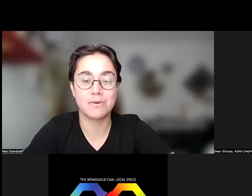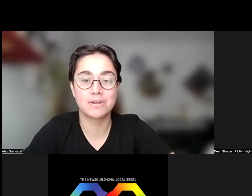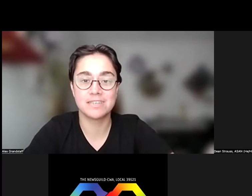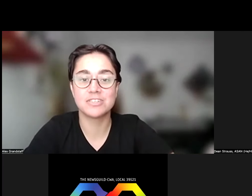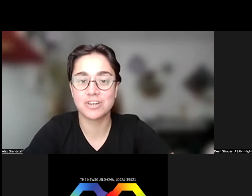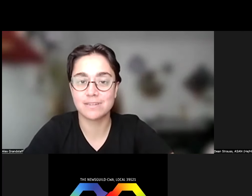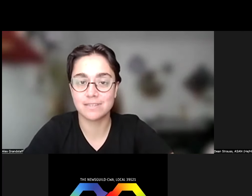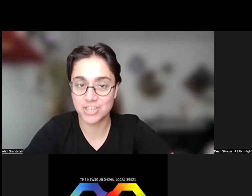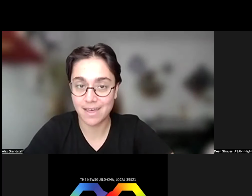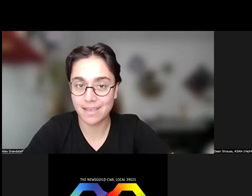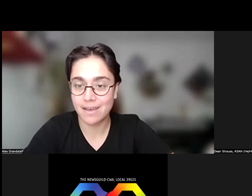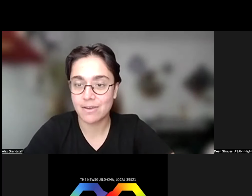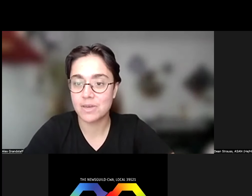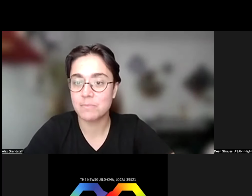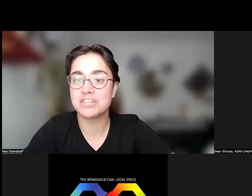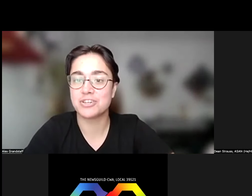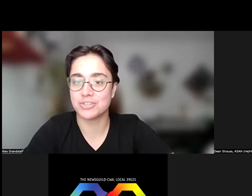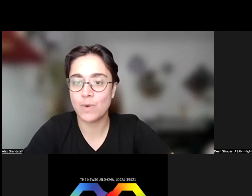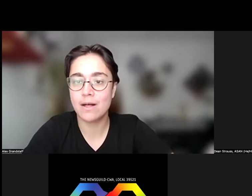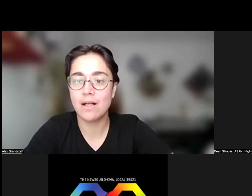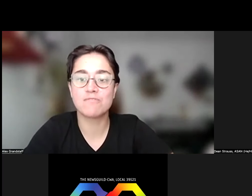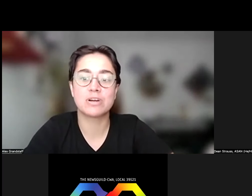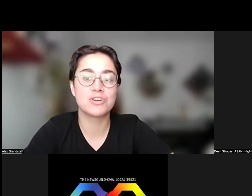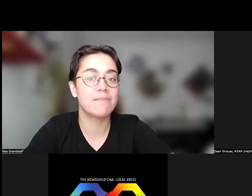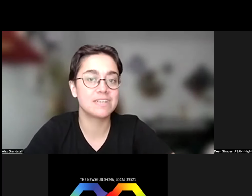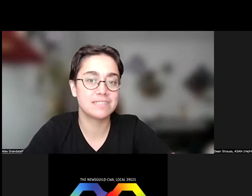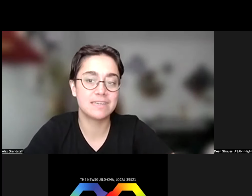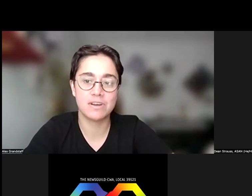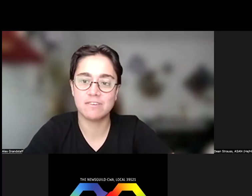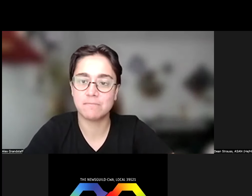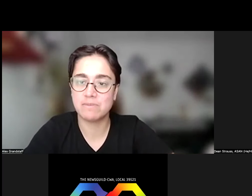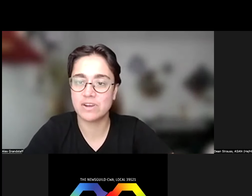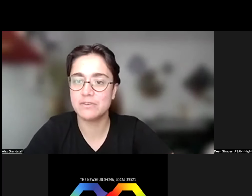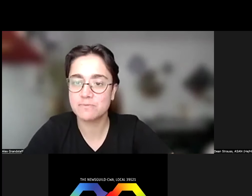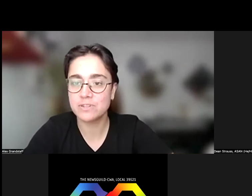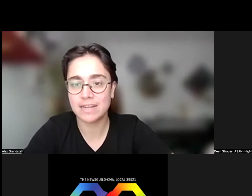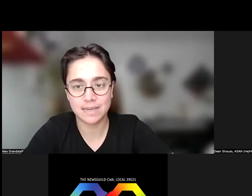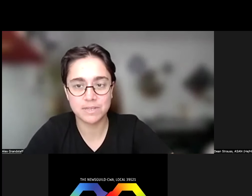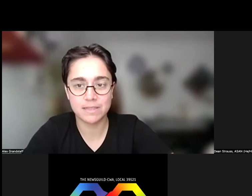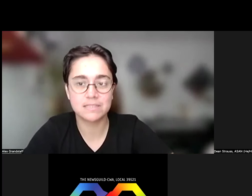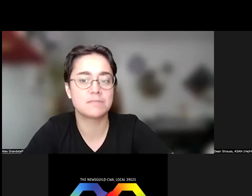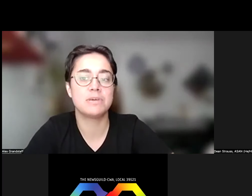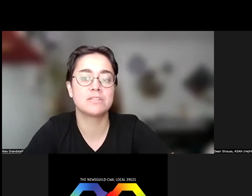I want to read this out - my coworker Dean has